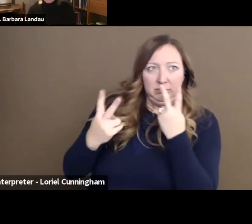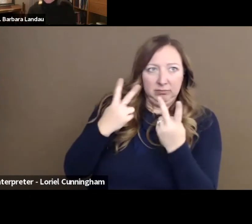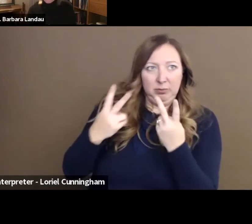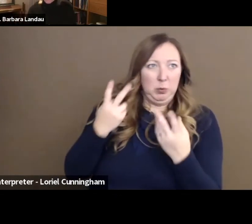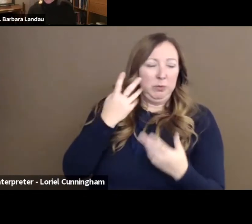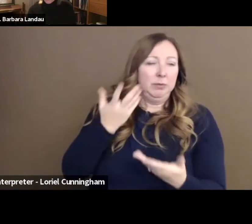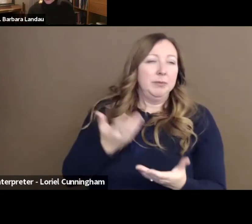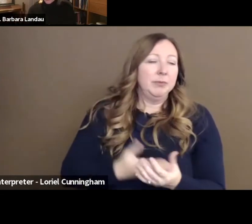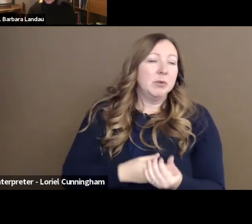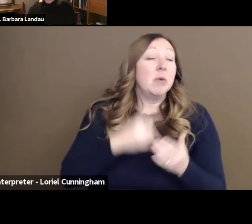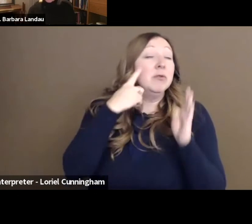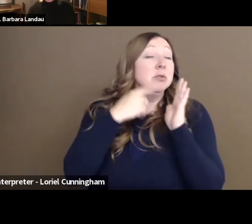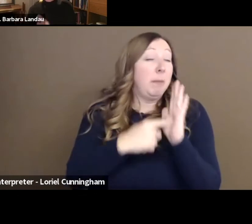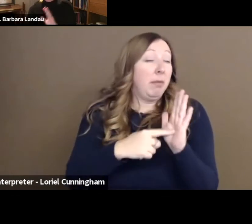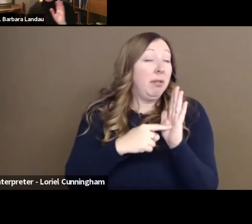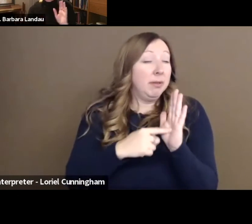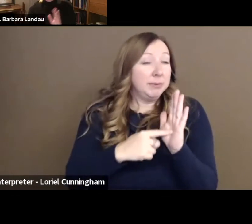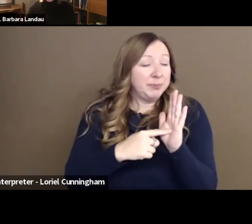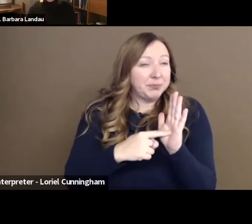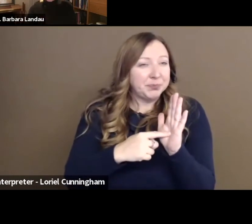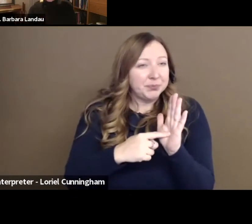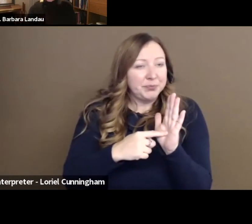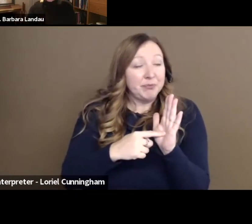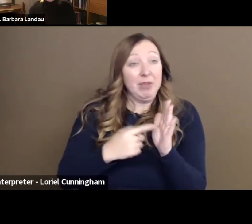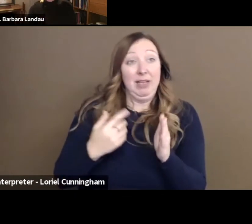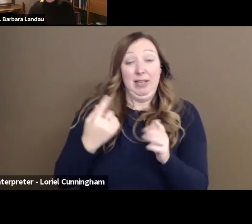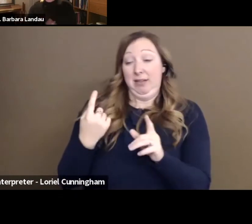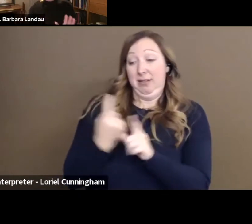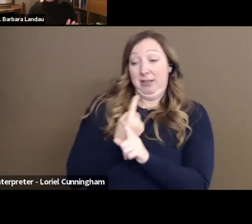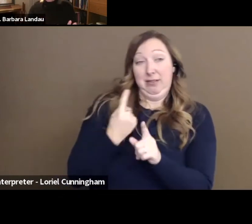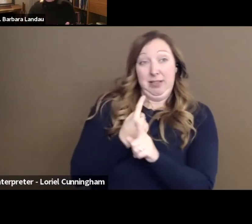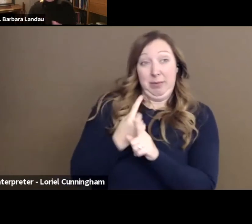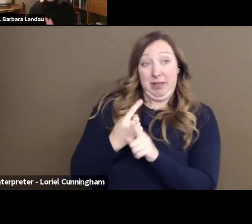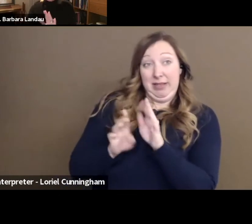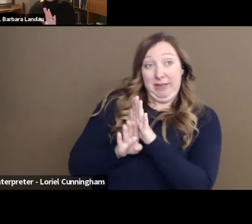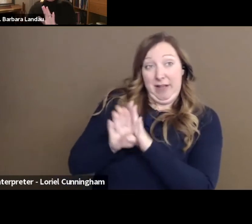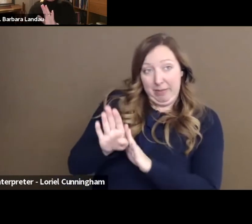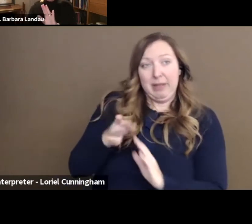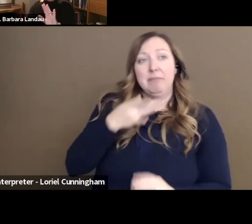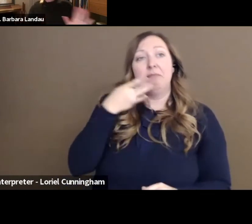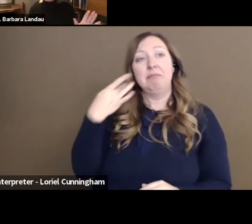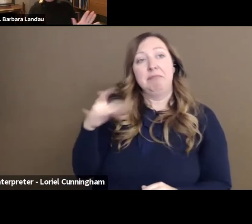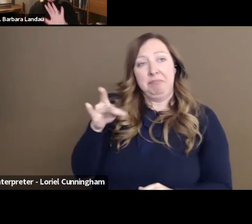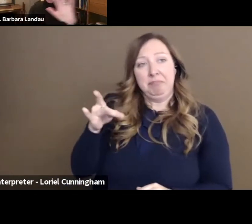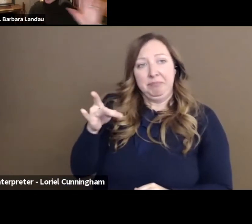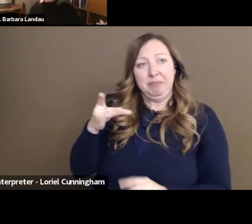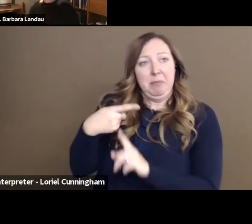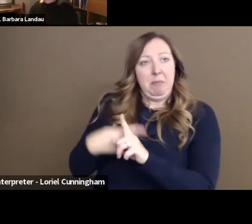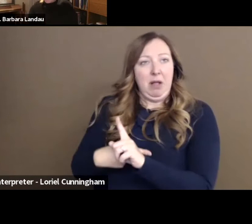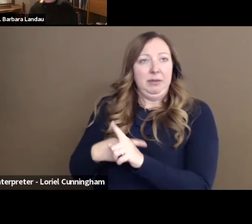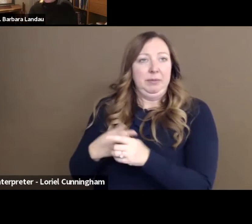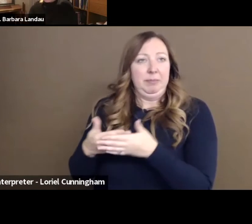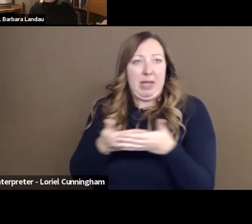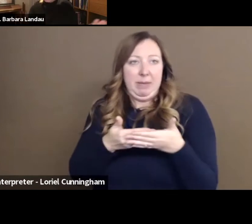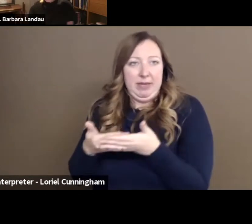individuals who are typically developing 18 month olds will use the geometry but